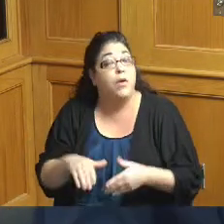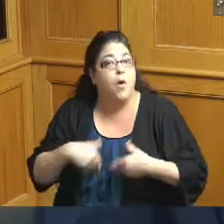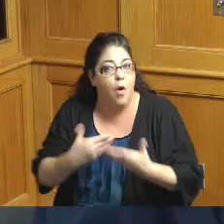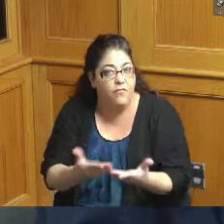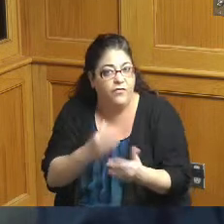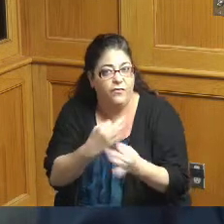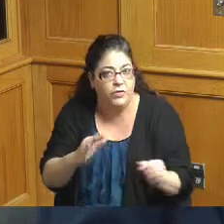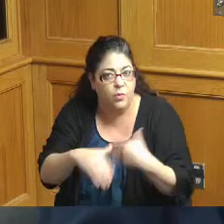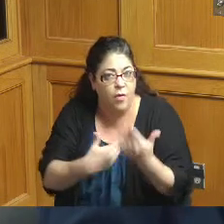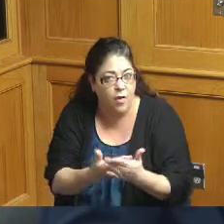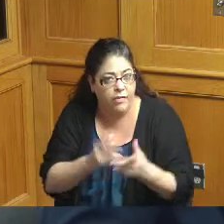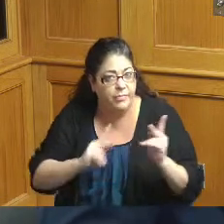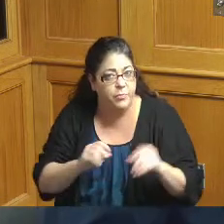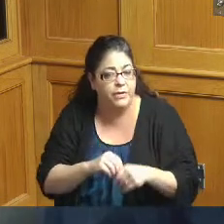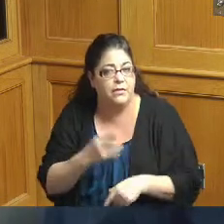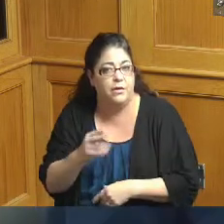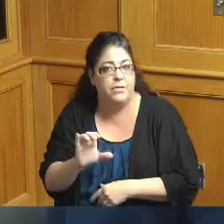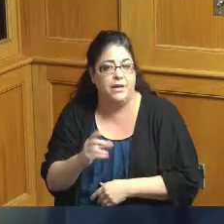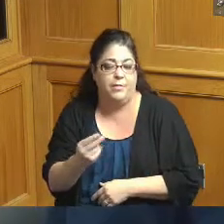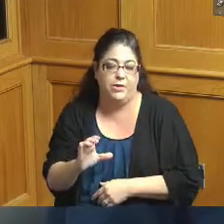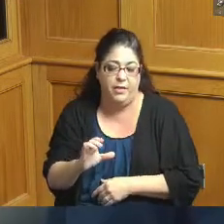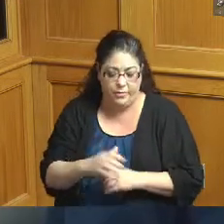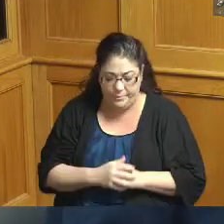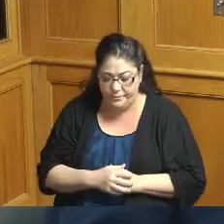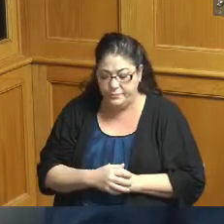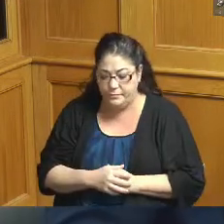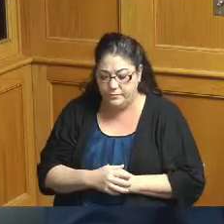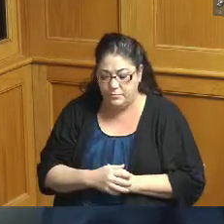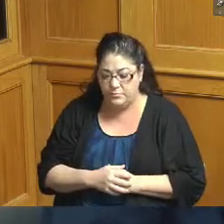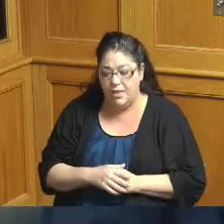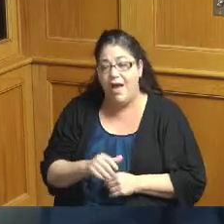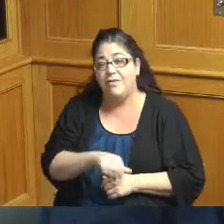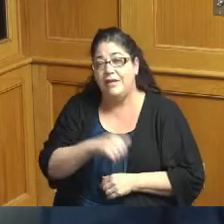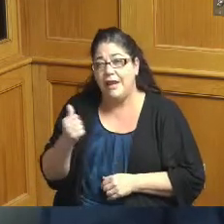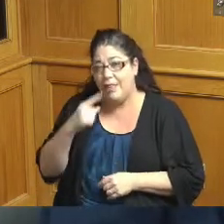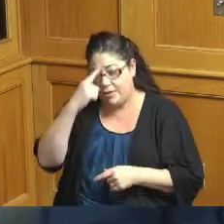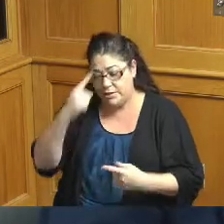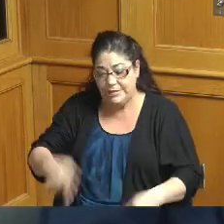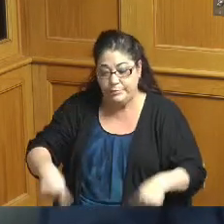to our neutral evaluation which is another dispute resolution Avenue intended to reduce